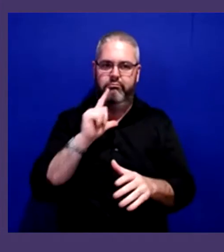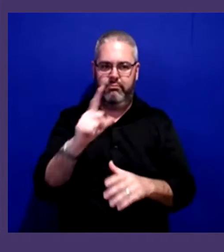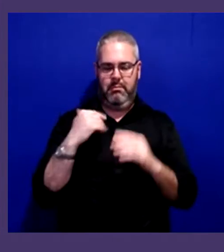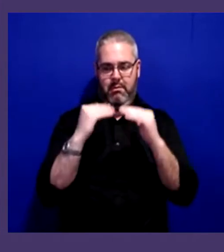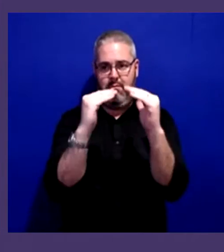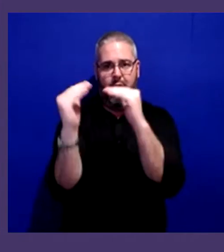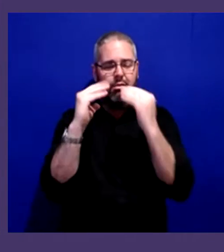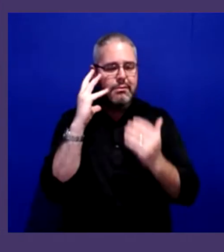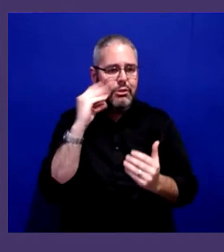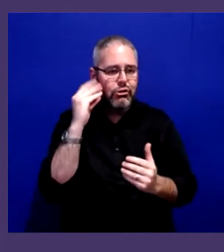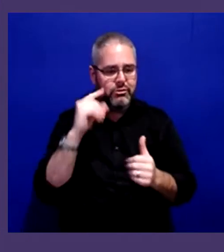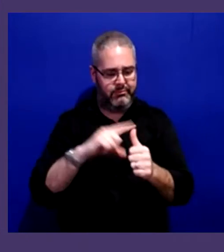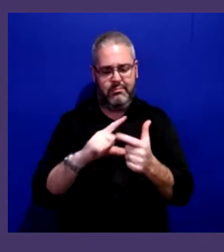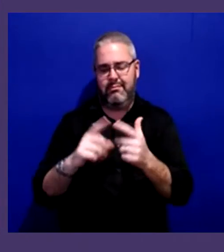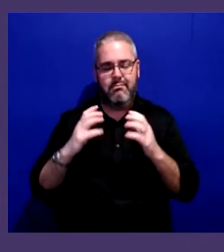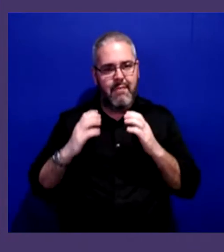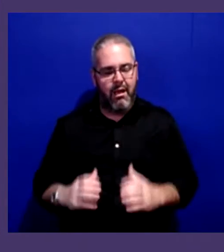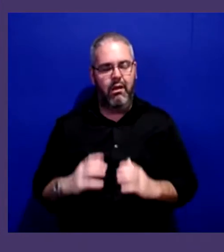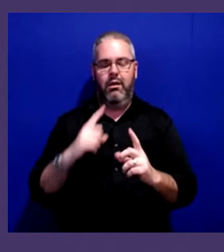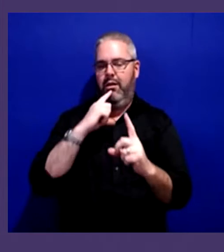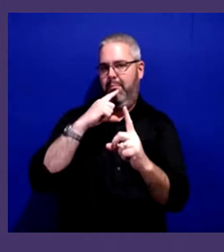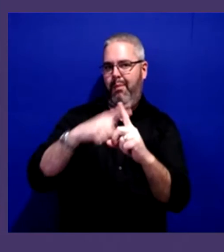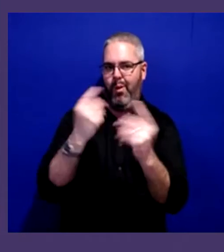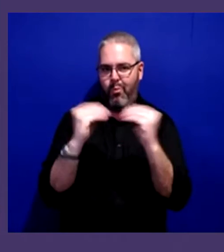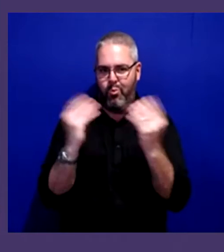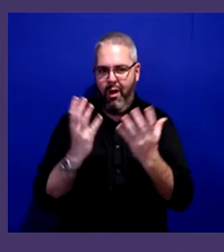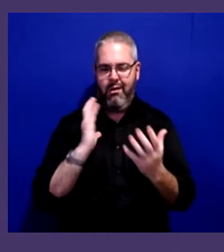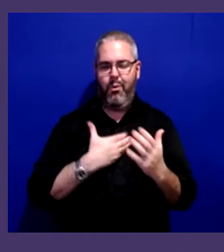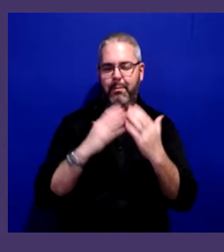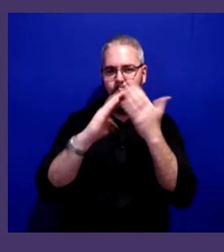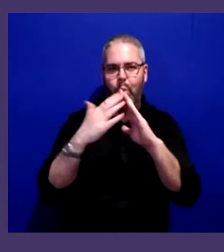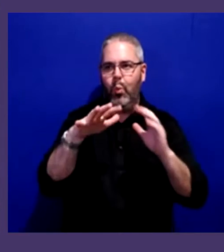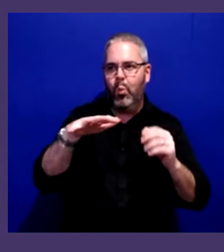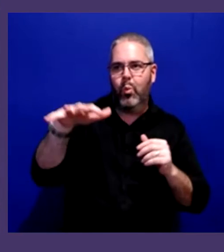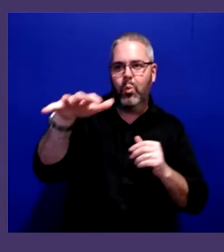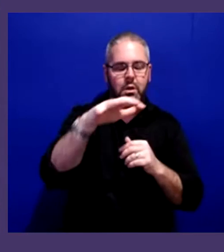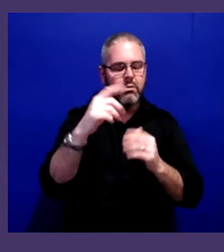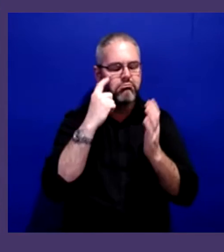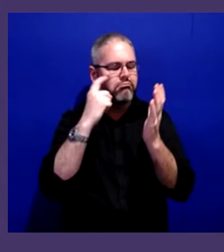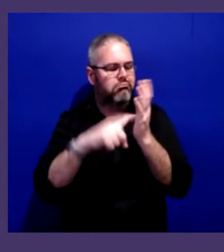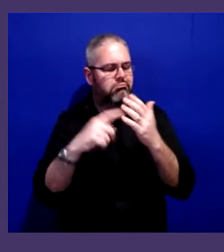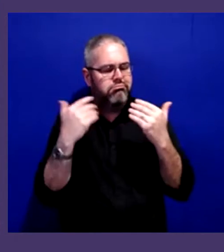and as I mentioned as well for our communities. We've seen tremendous value creation,